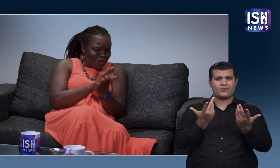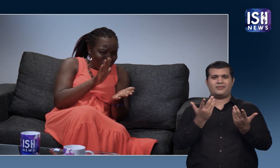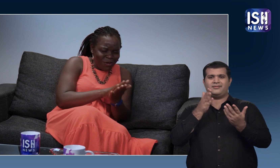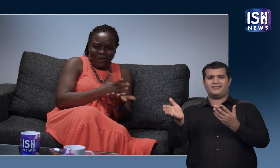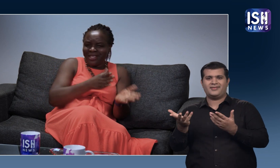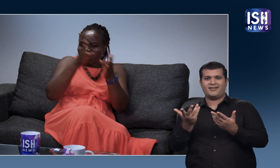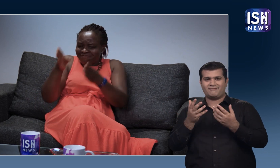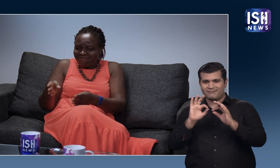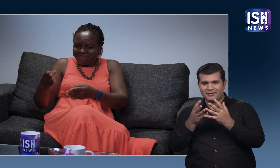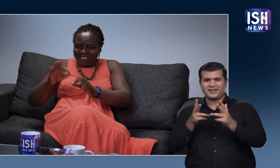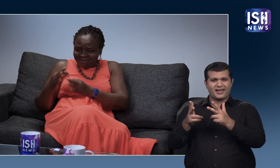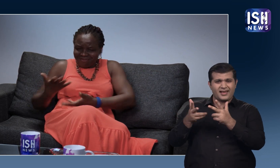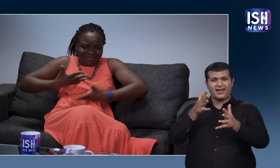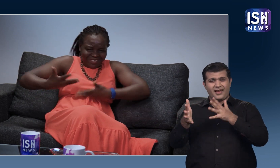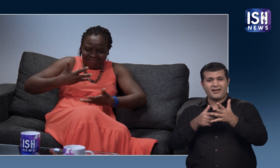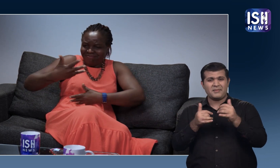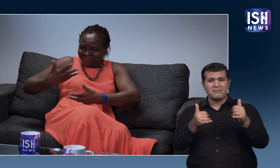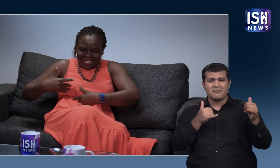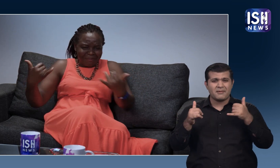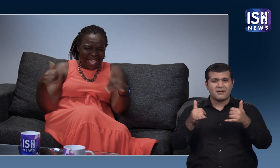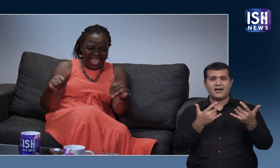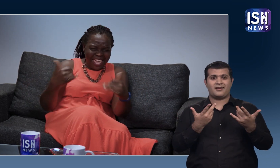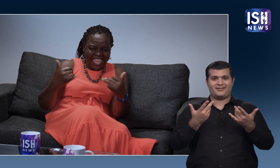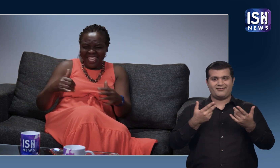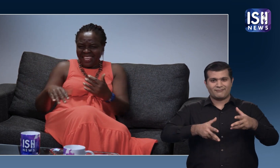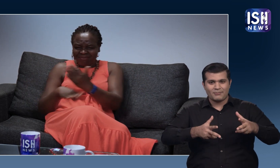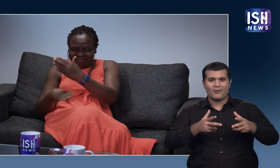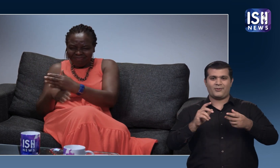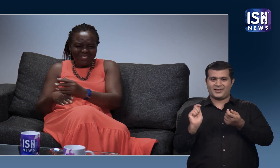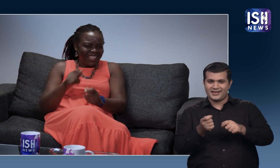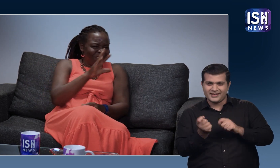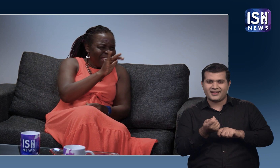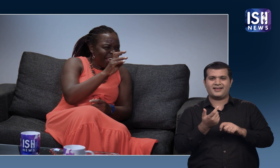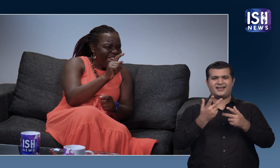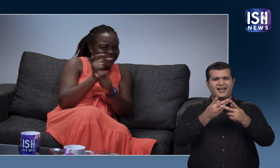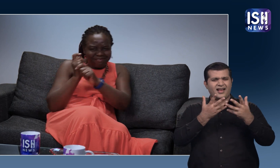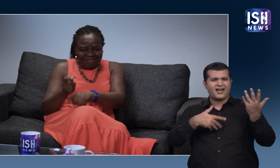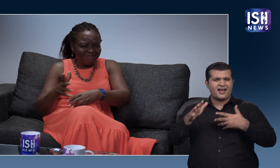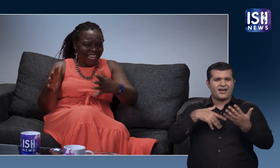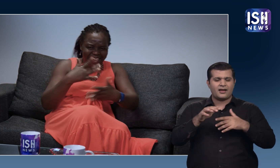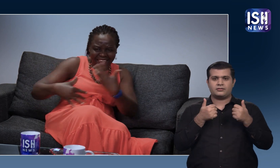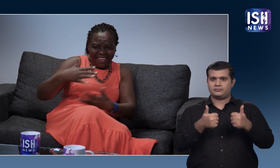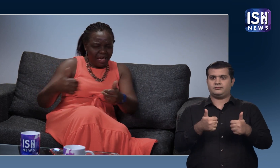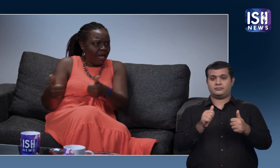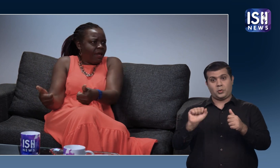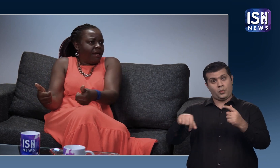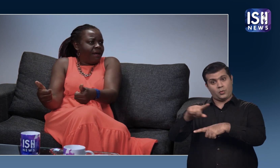in schools and with family at home. The Deaf students would play football, cricket, and socialise with each other well